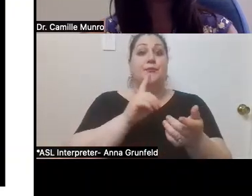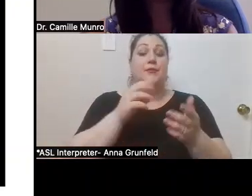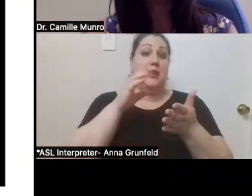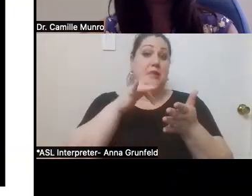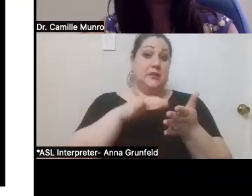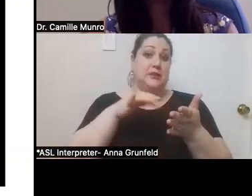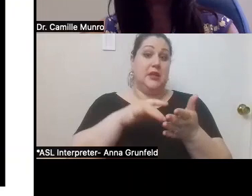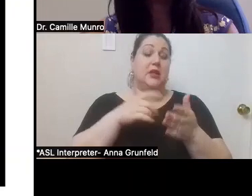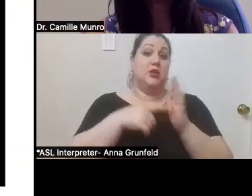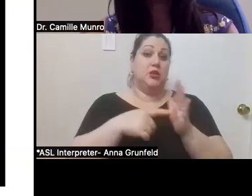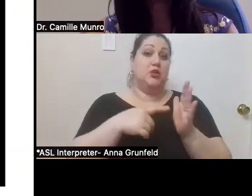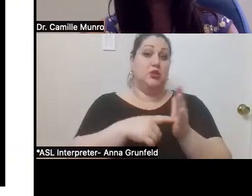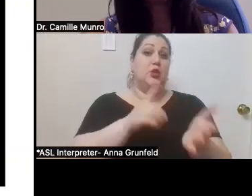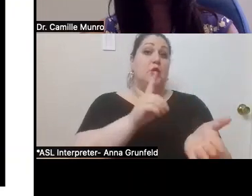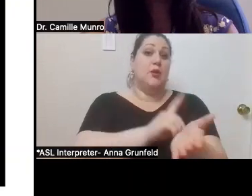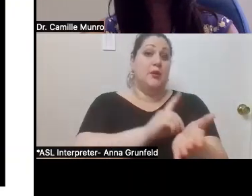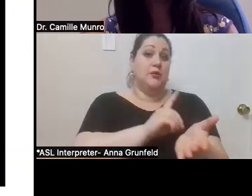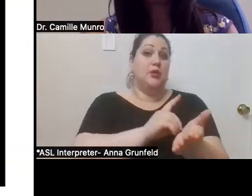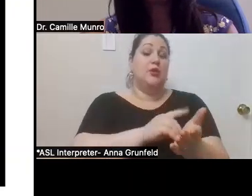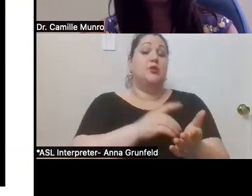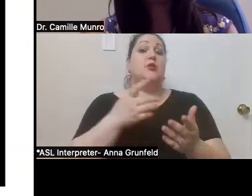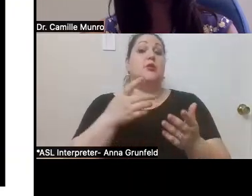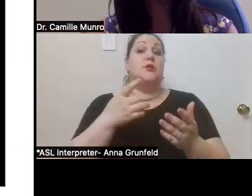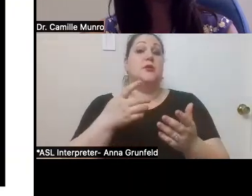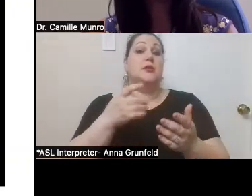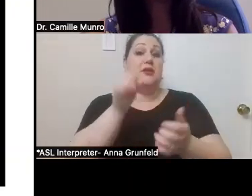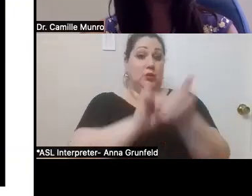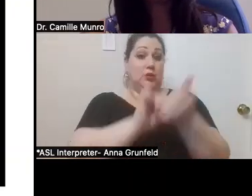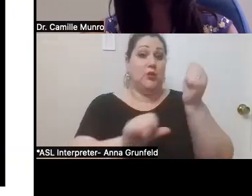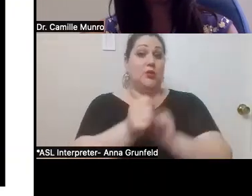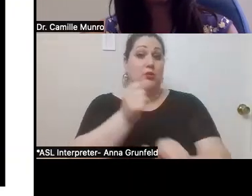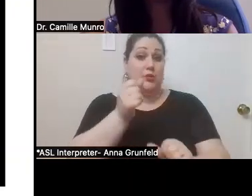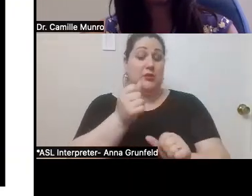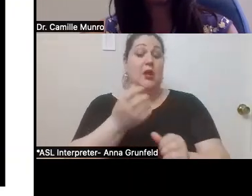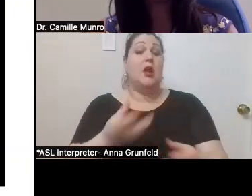Male physicians die from suicide at a rate nearly twice that for other